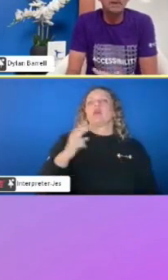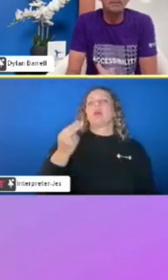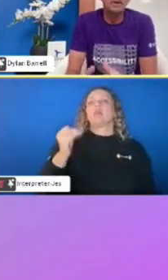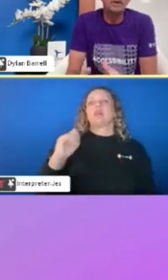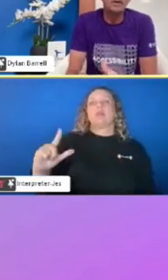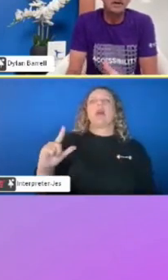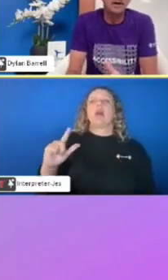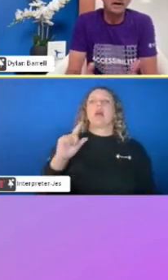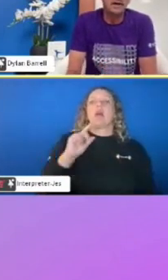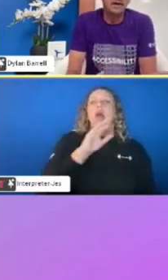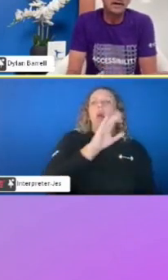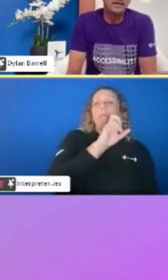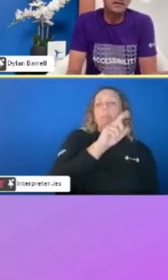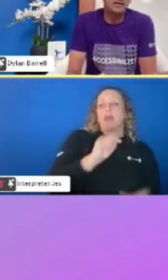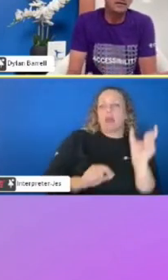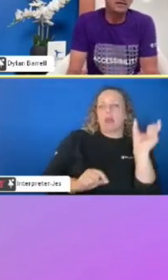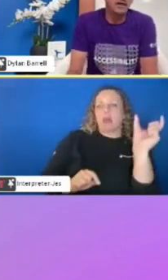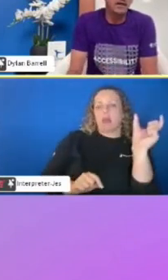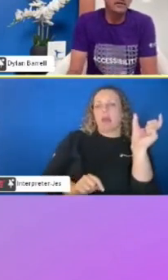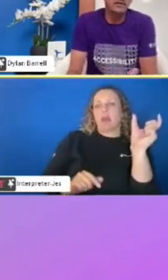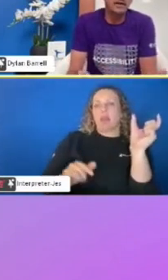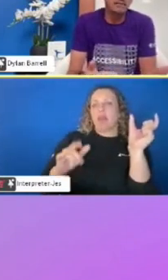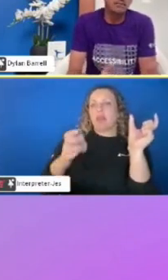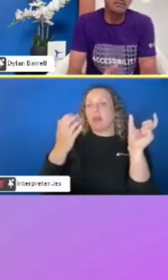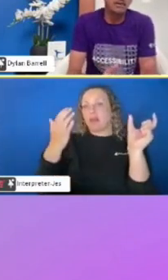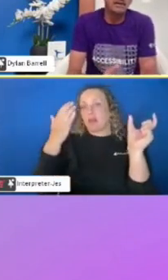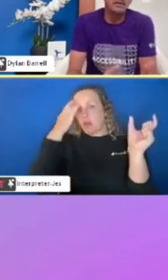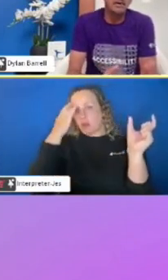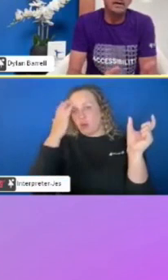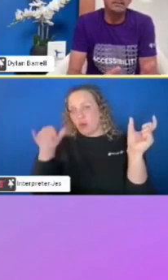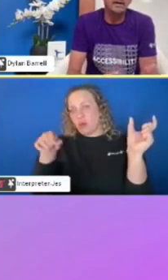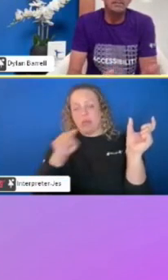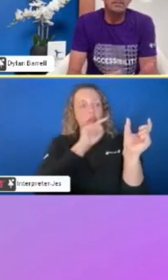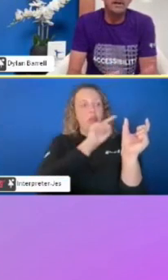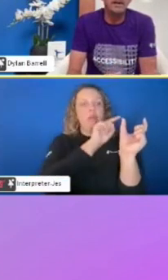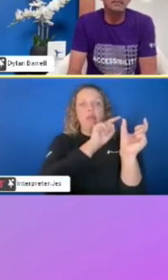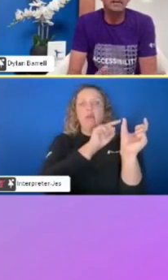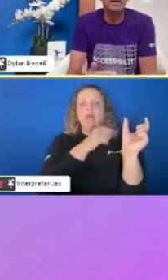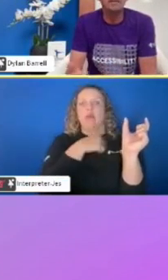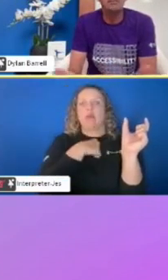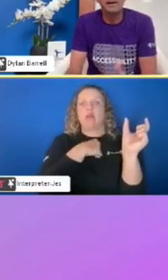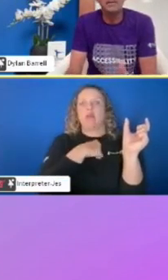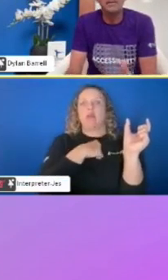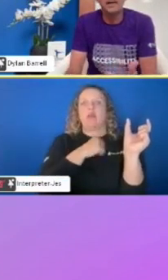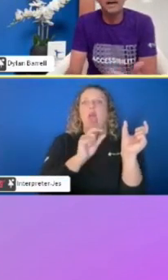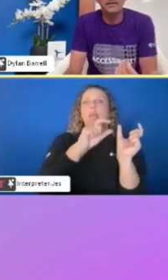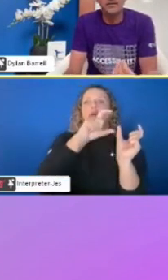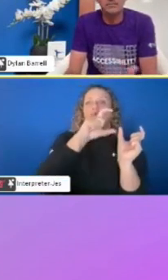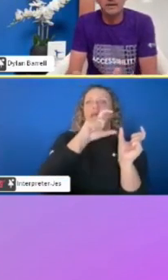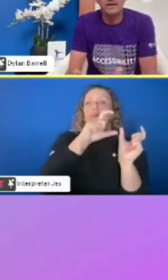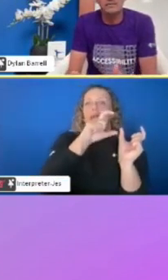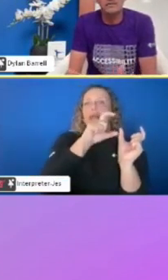But because unless your linter knows that that button with an uppercase P element maps to that HTML element